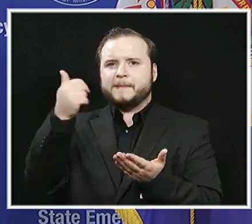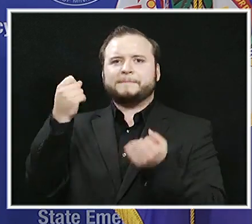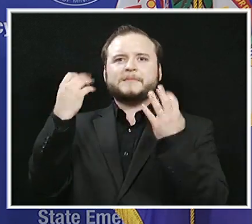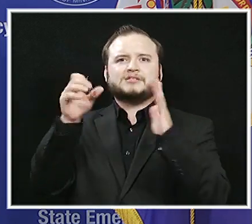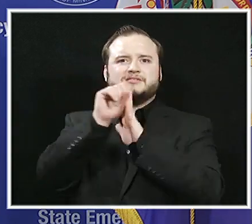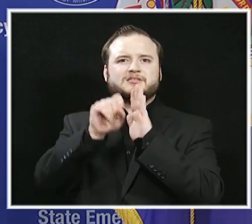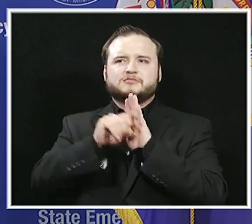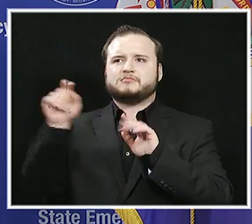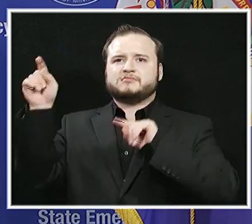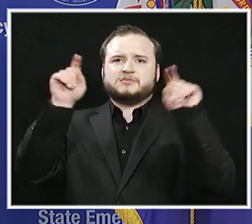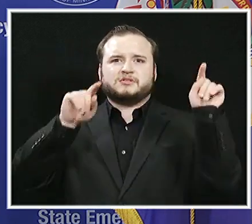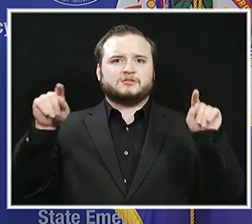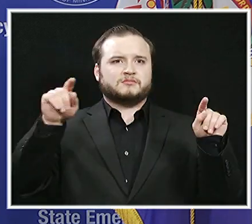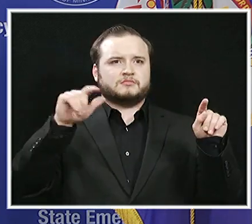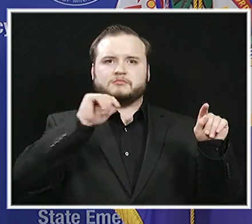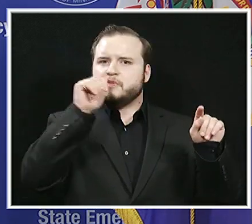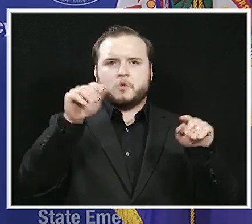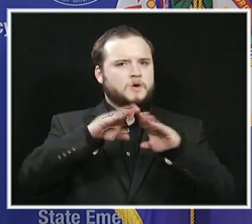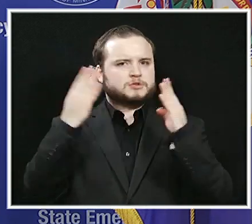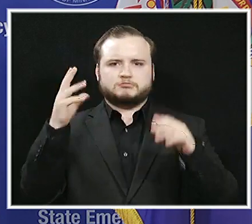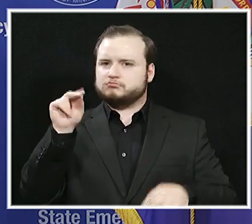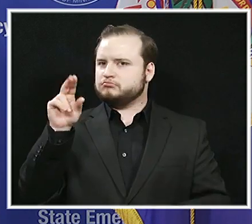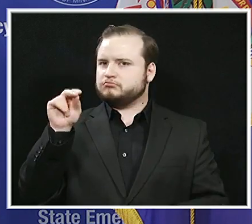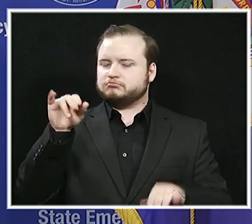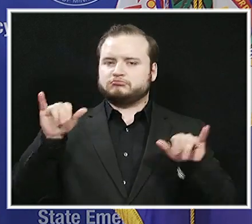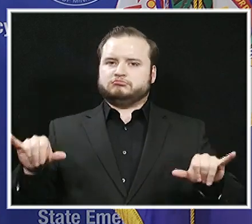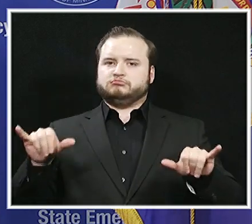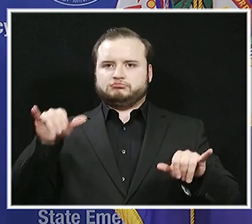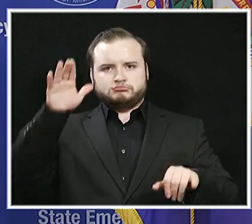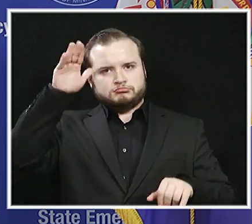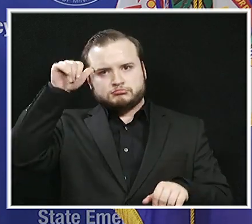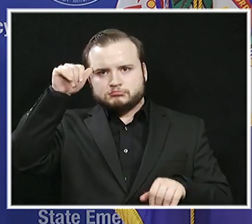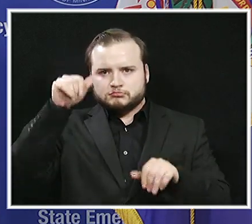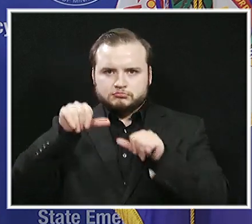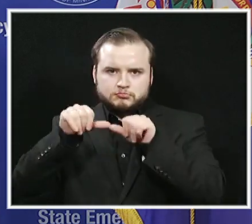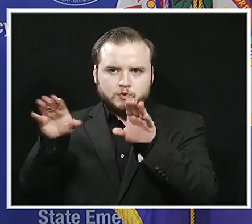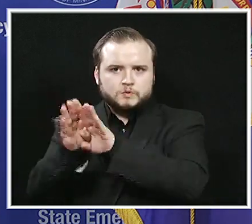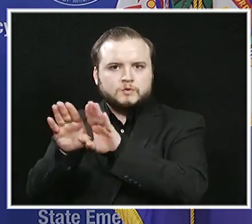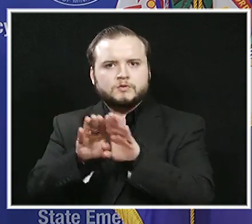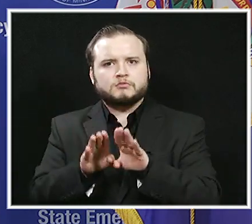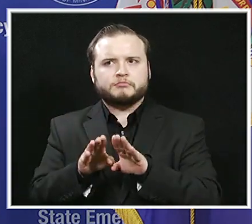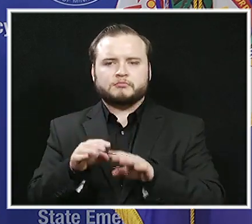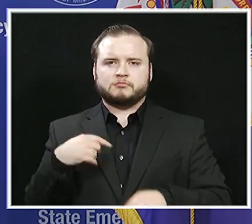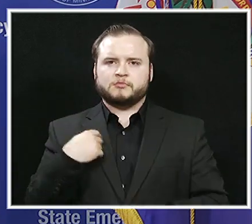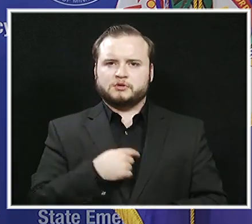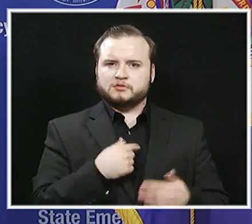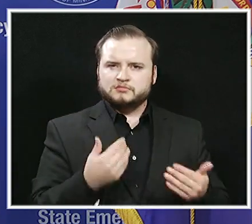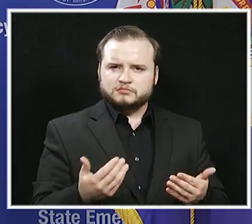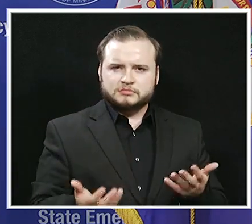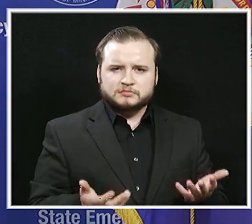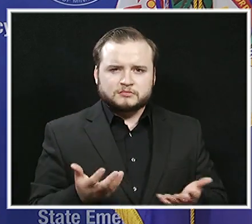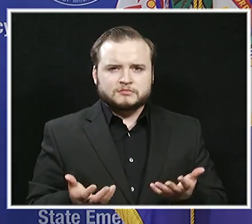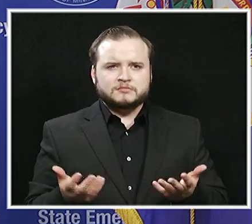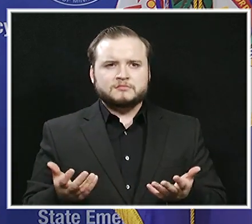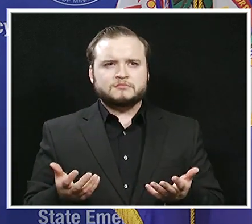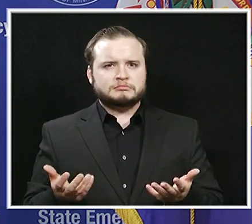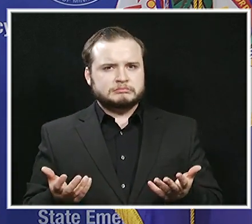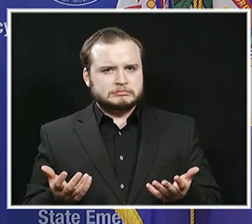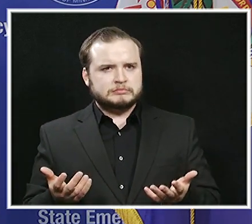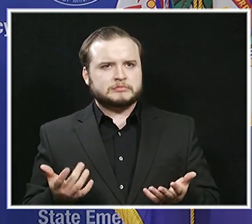they need. So we are, and this would be an argument, there are many states that are taking the path they are not opening up, they are clamping down more things because